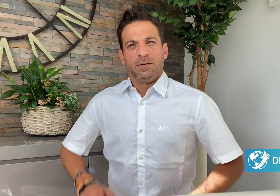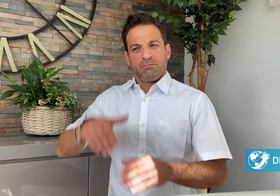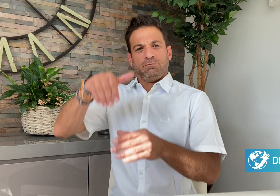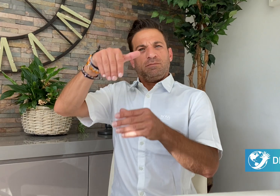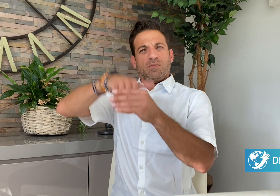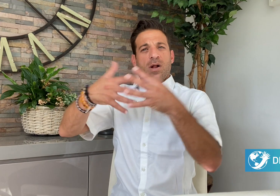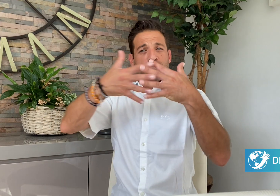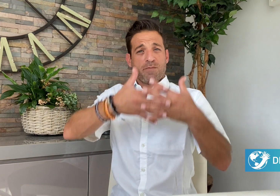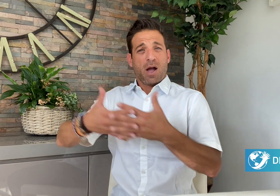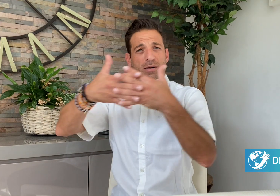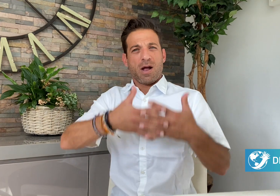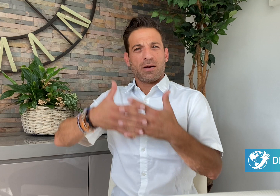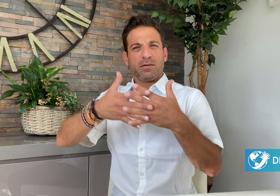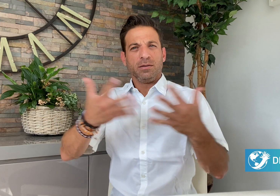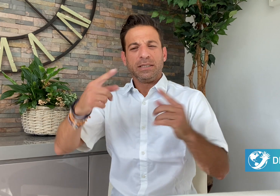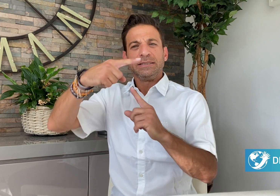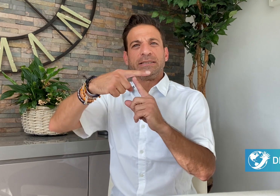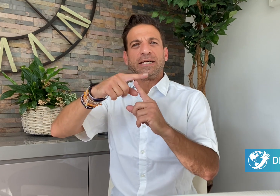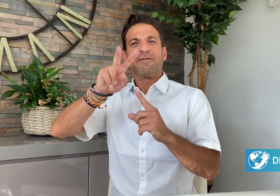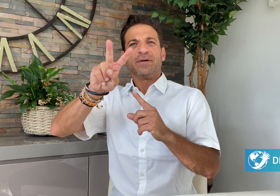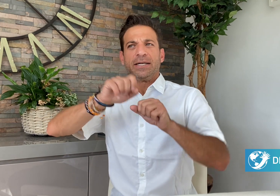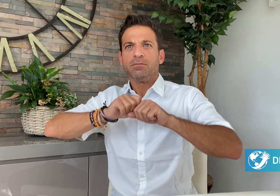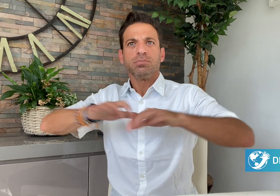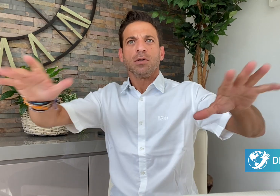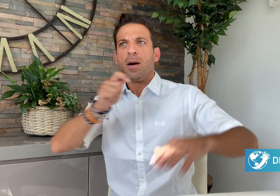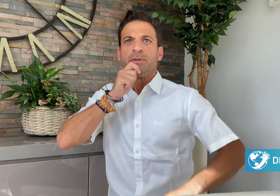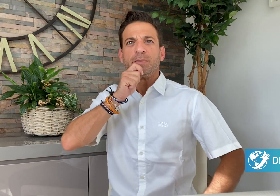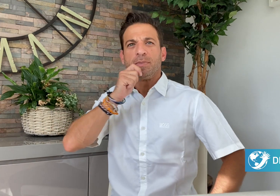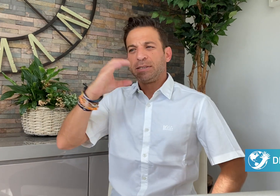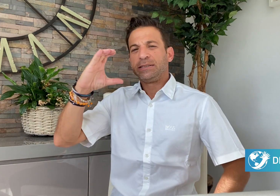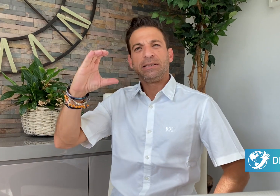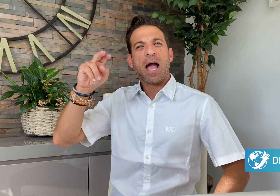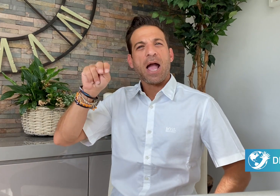In the United States, CNN, a TV news broadcaster,